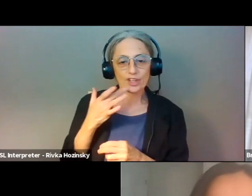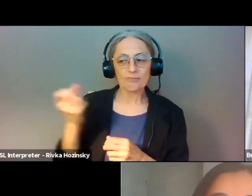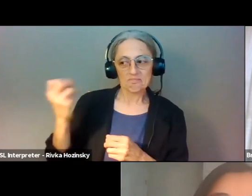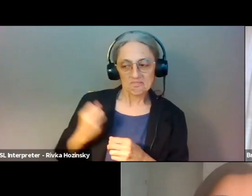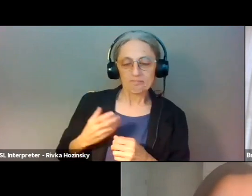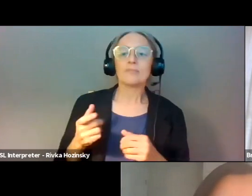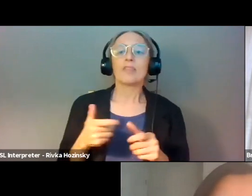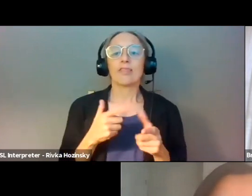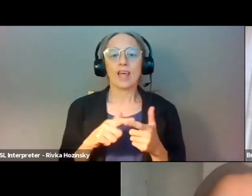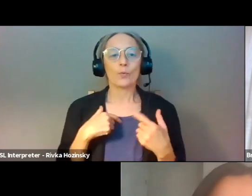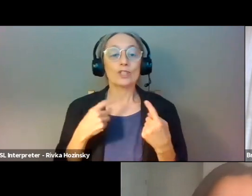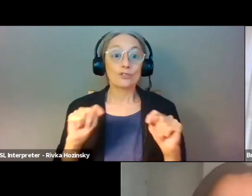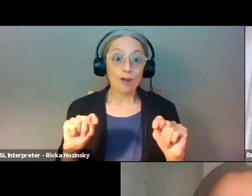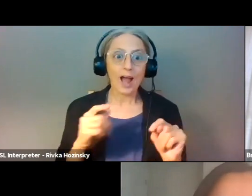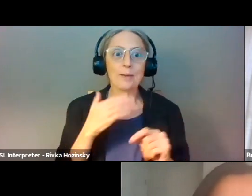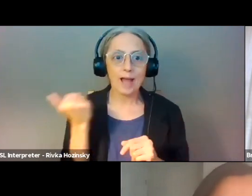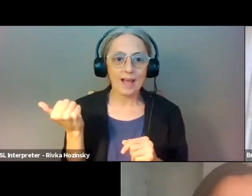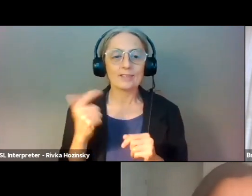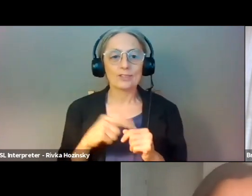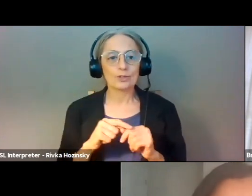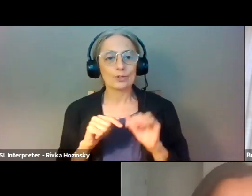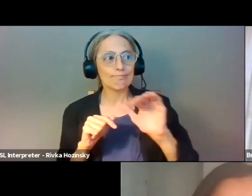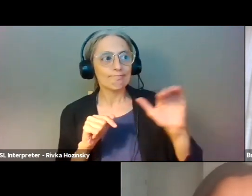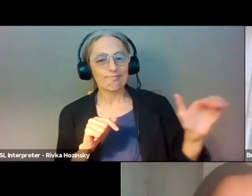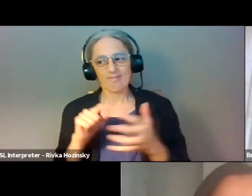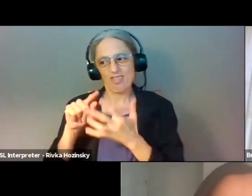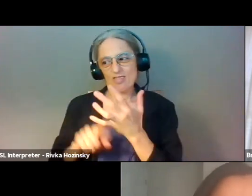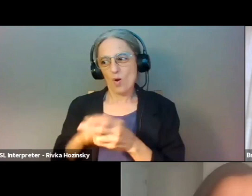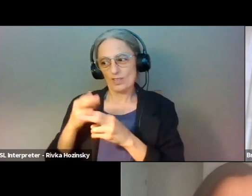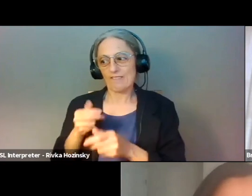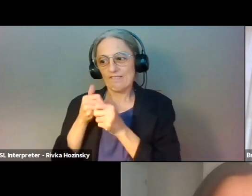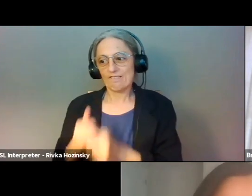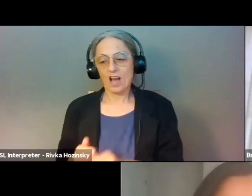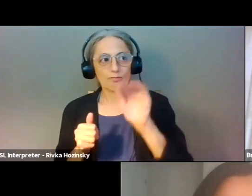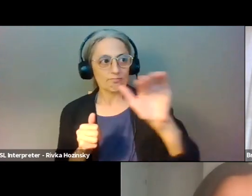do our best to connect with those providers for meeting their needs.